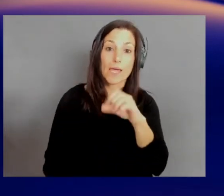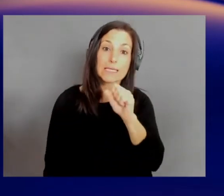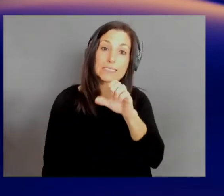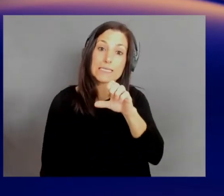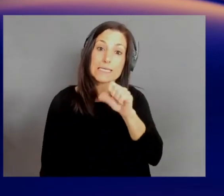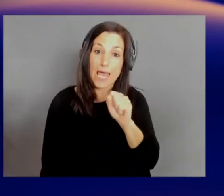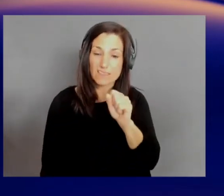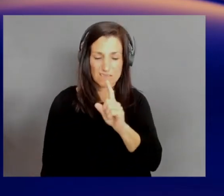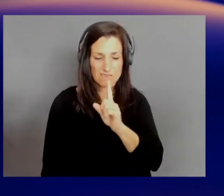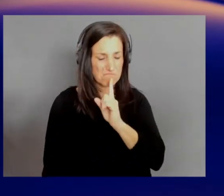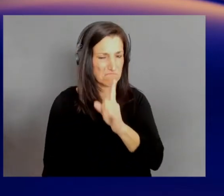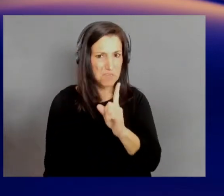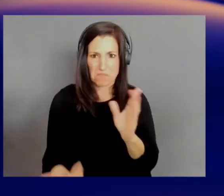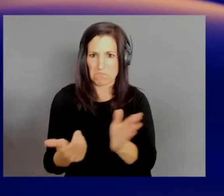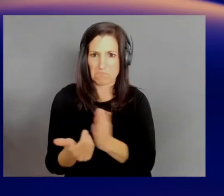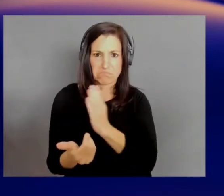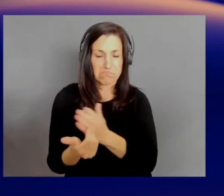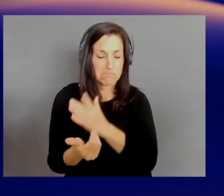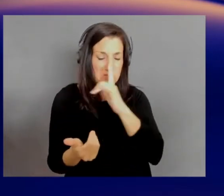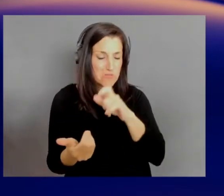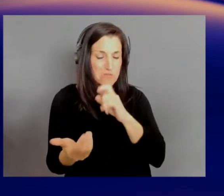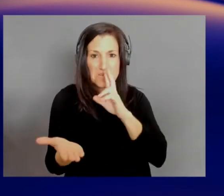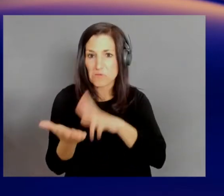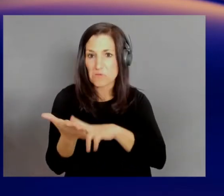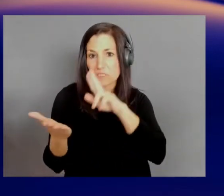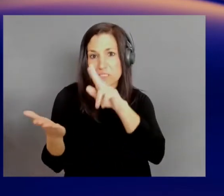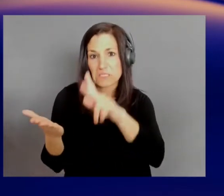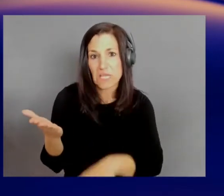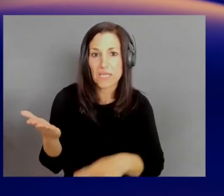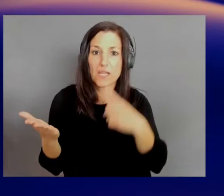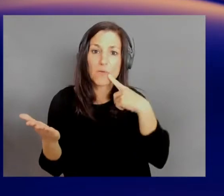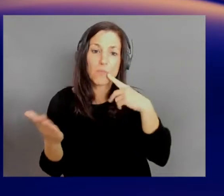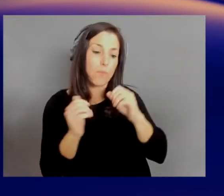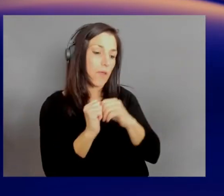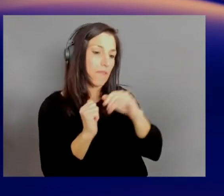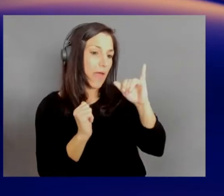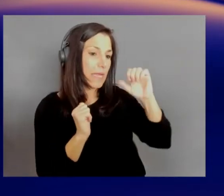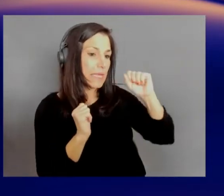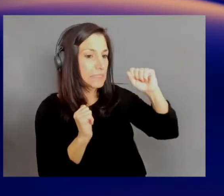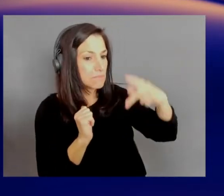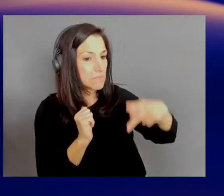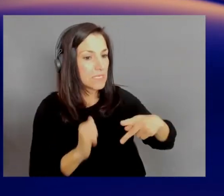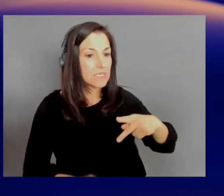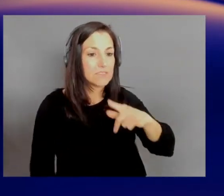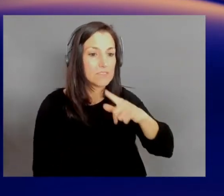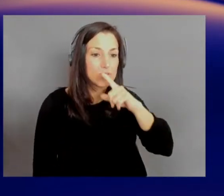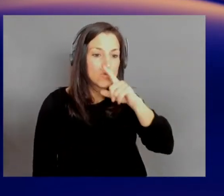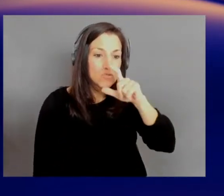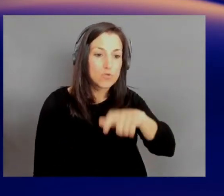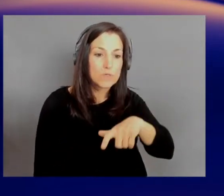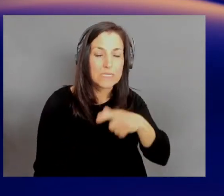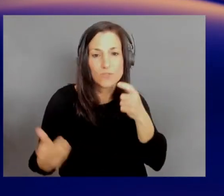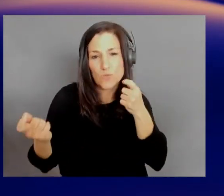You don't have to sign up for reputations with your ISP, you don't have to manage your capability about actually integrating